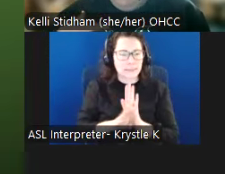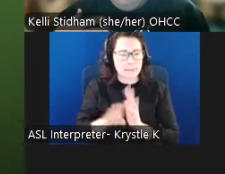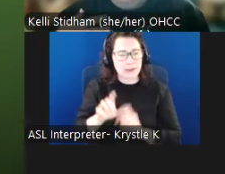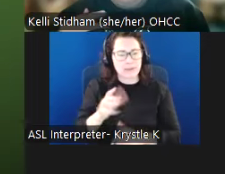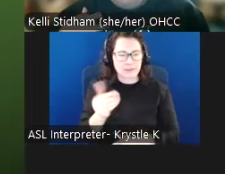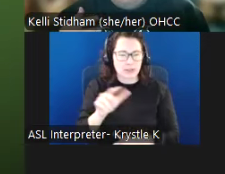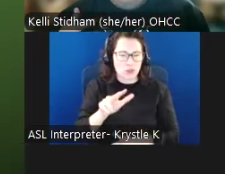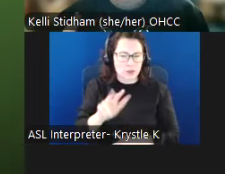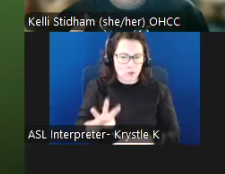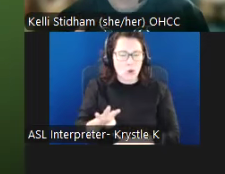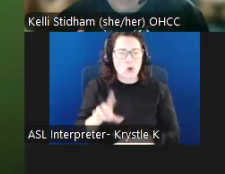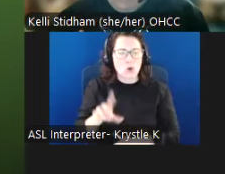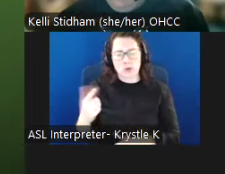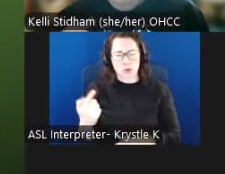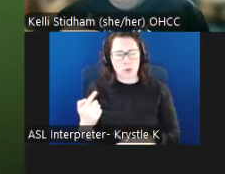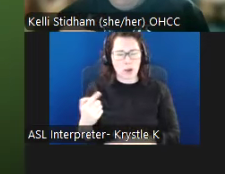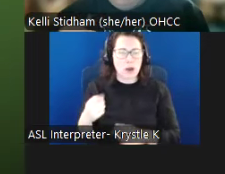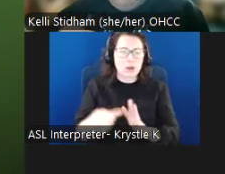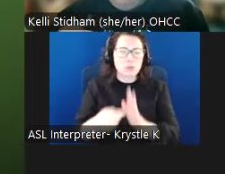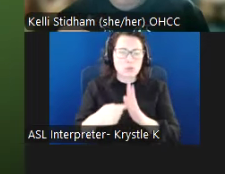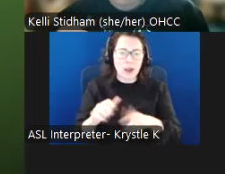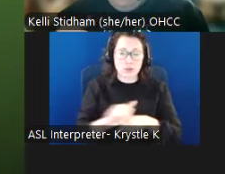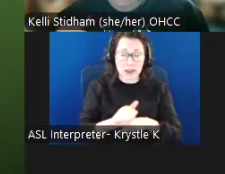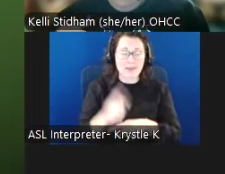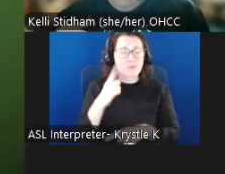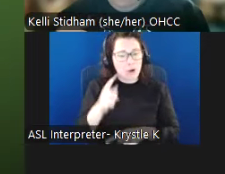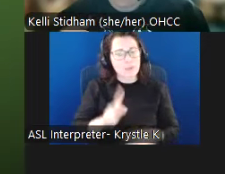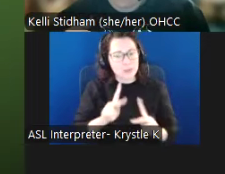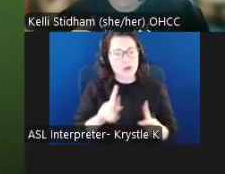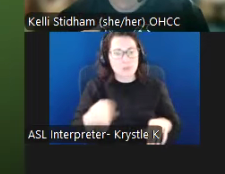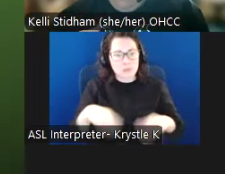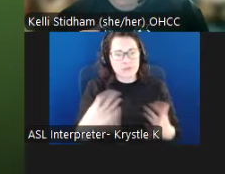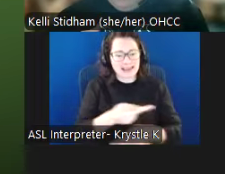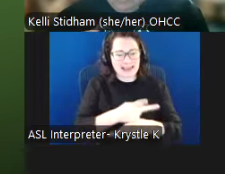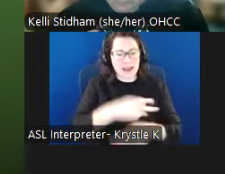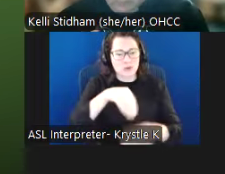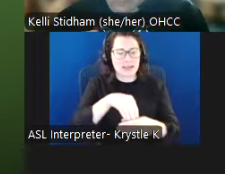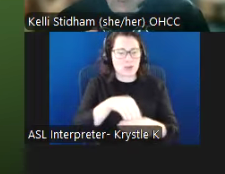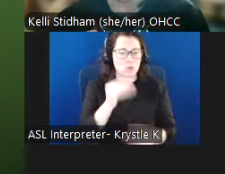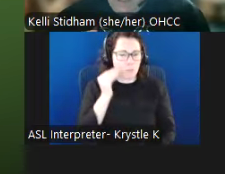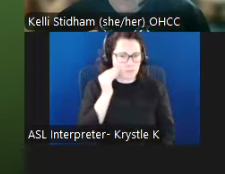And so it required training for those